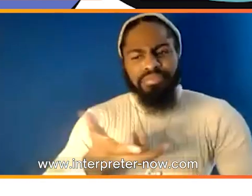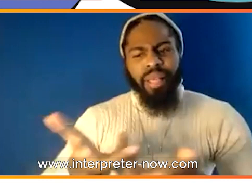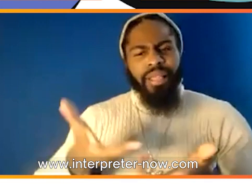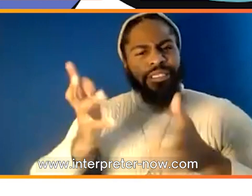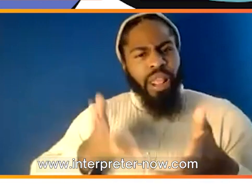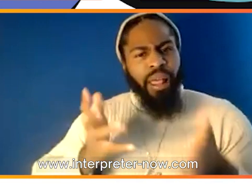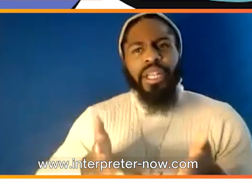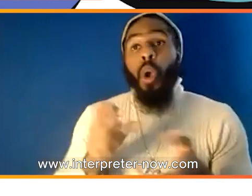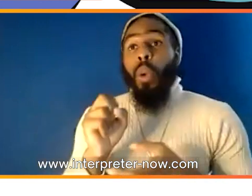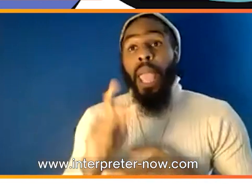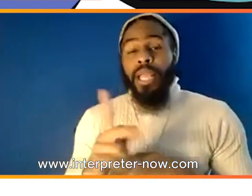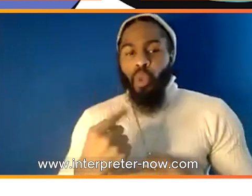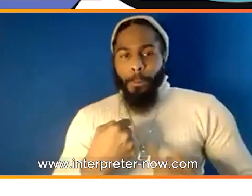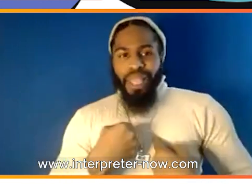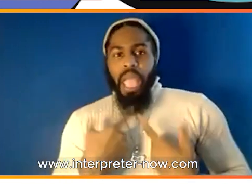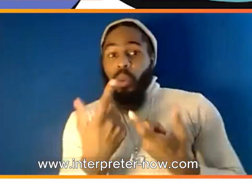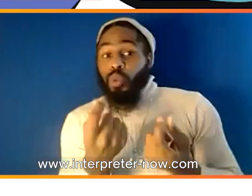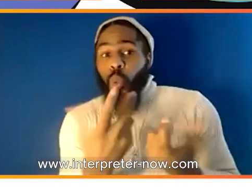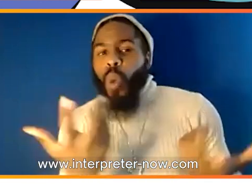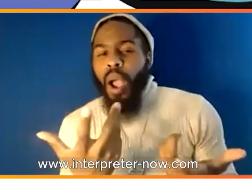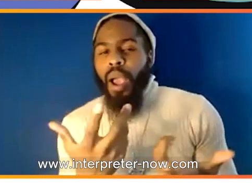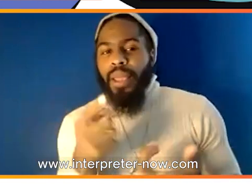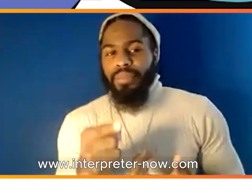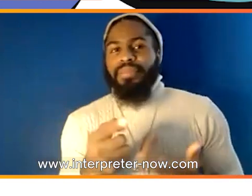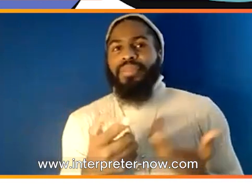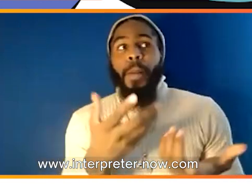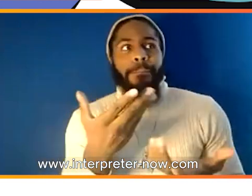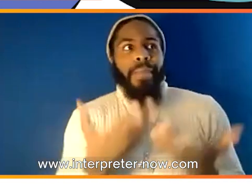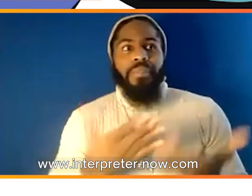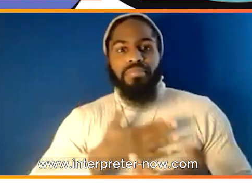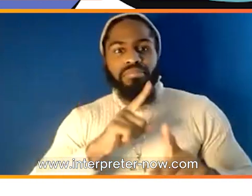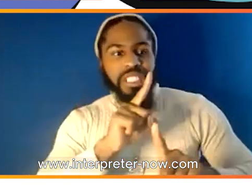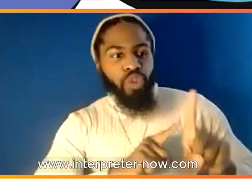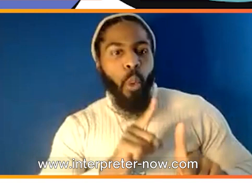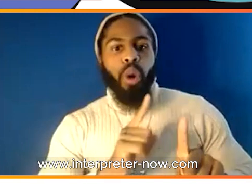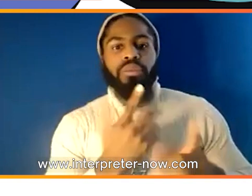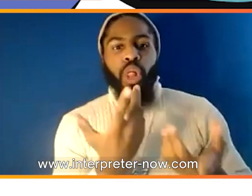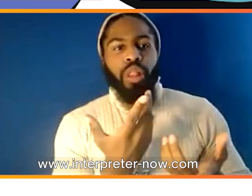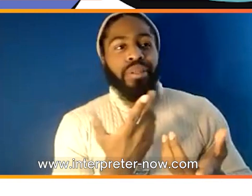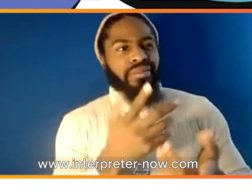"Hey, you know what, that's great. But here's what I would really like." It's important